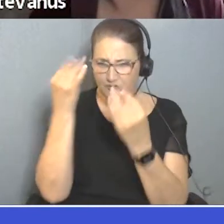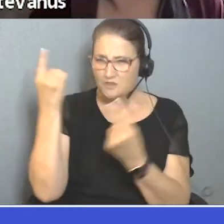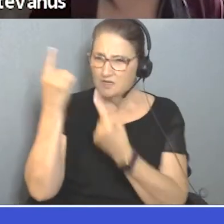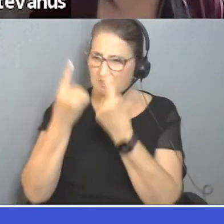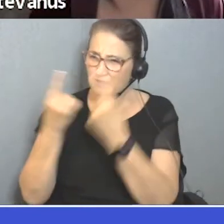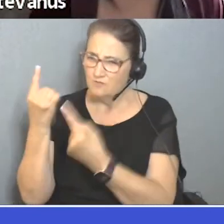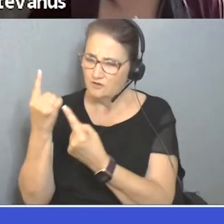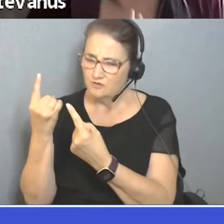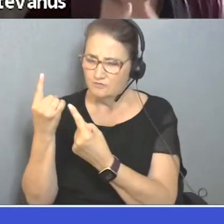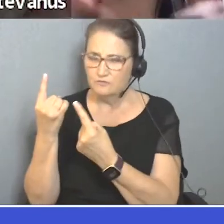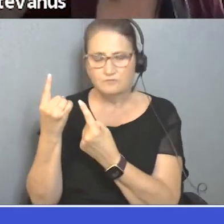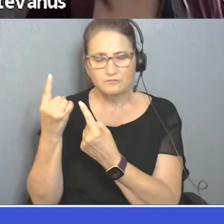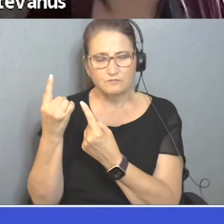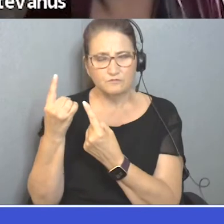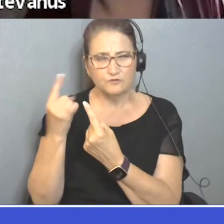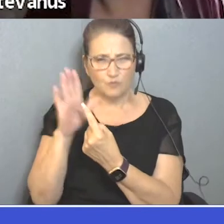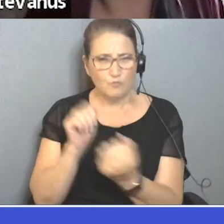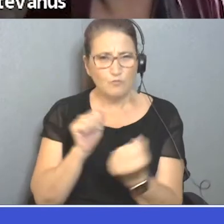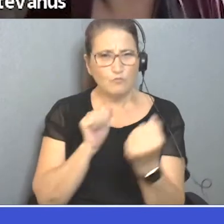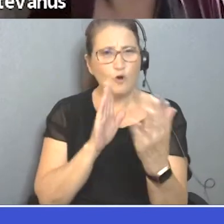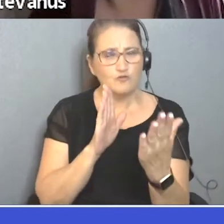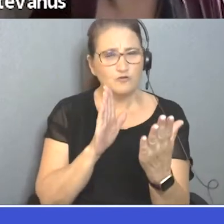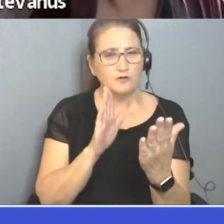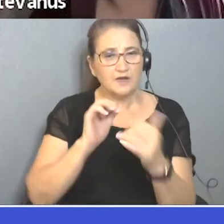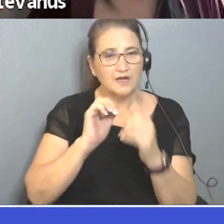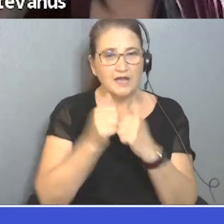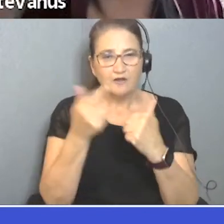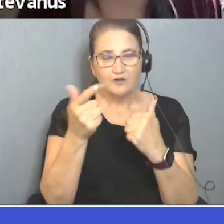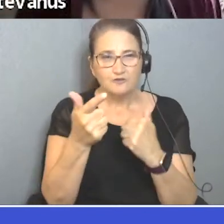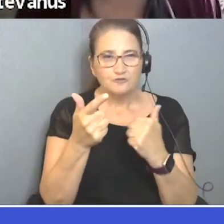as thoughtful consideration, how can we expand the